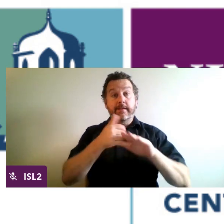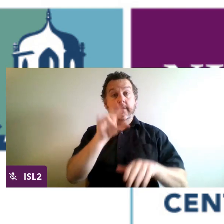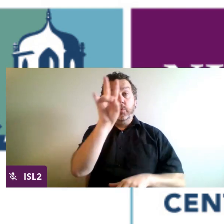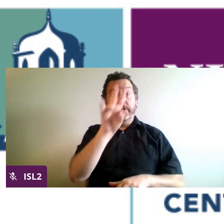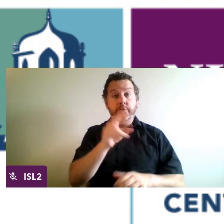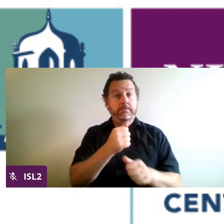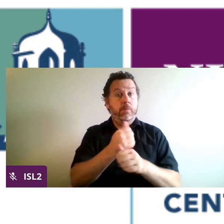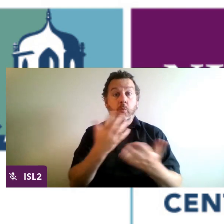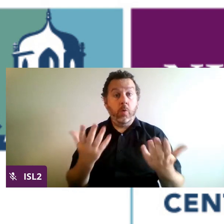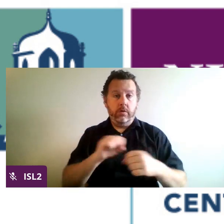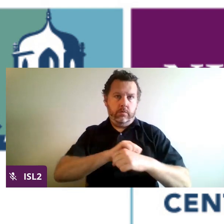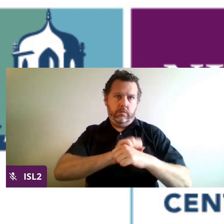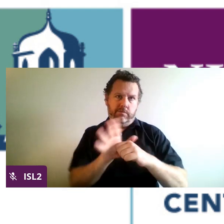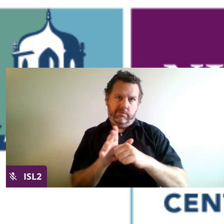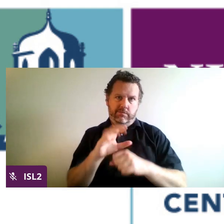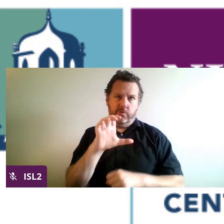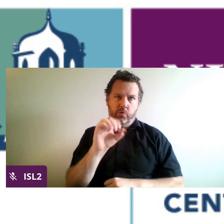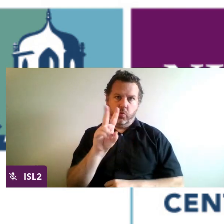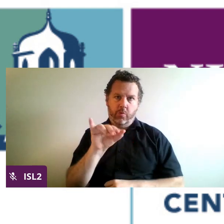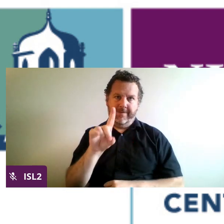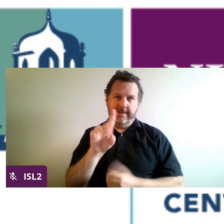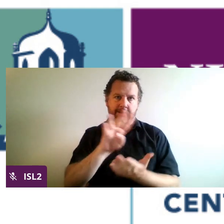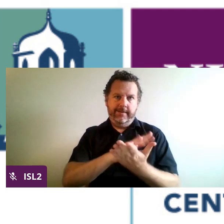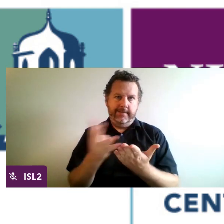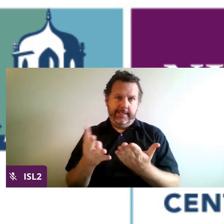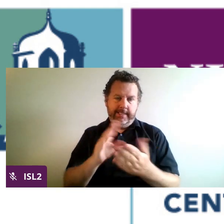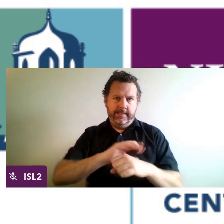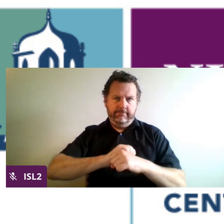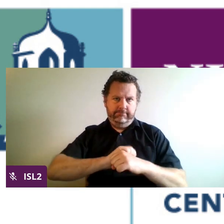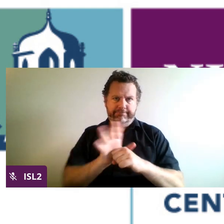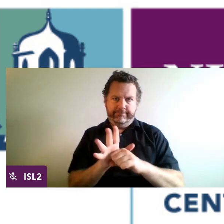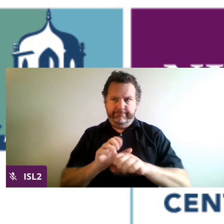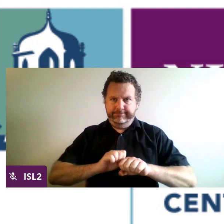Because this pandemic and the resulting lockdown is